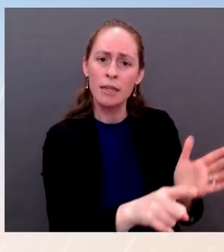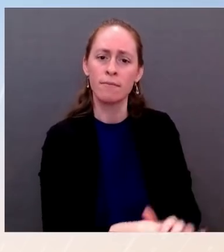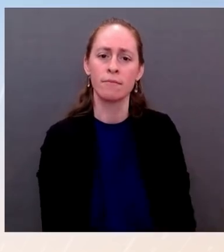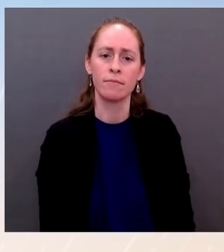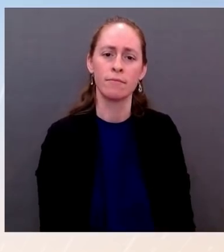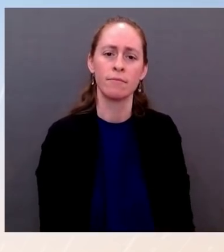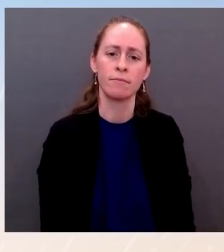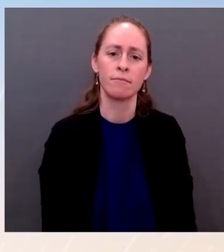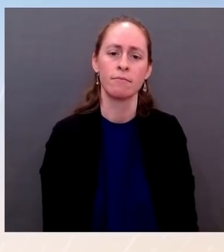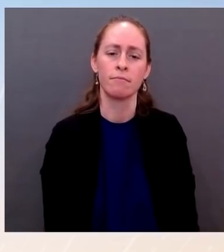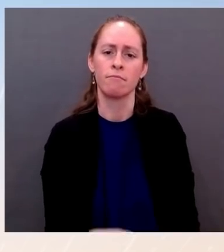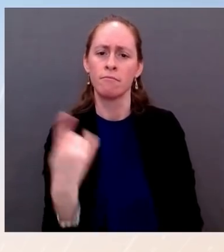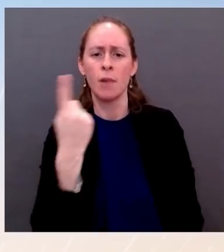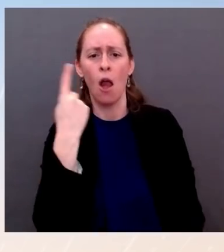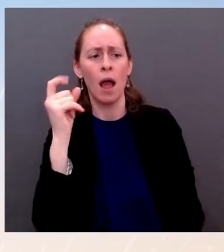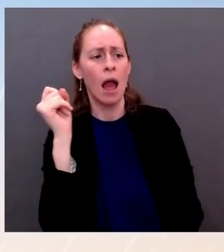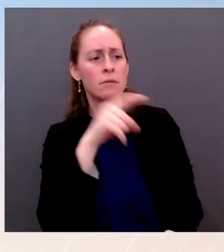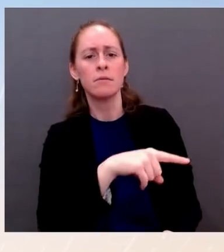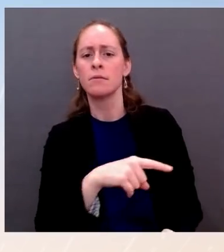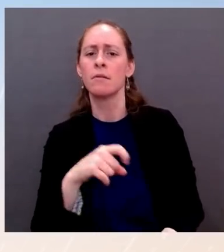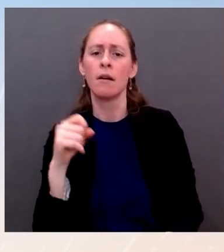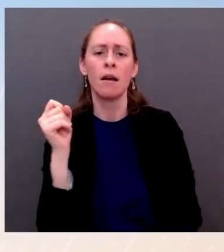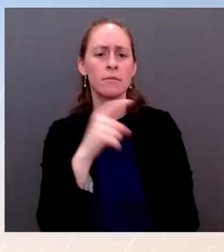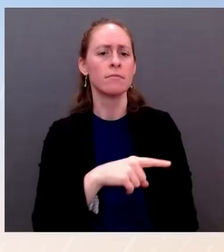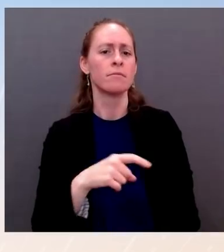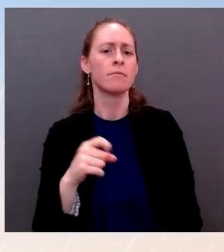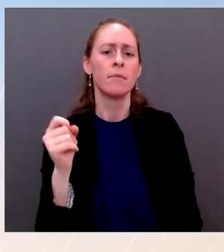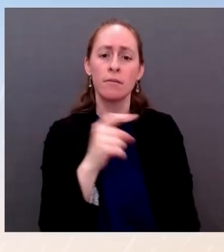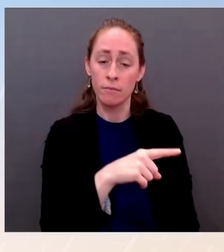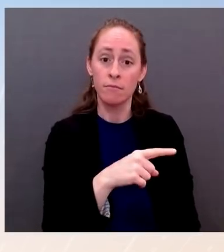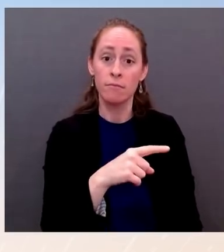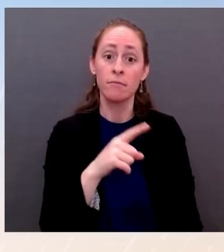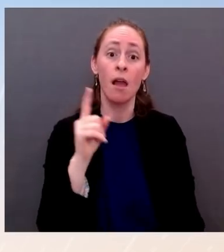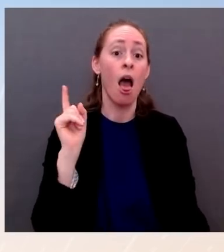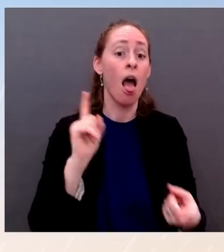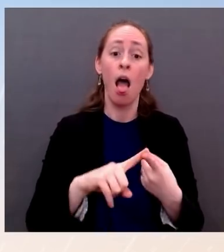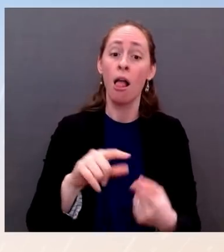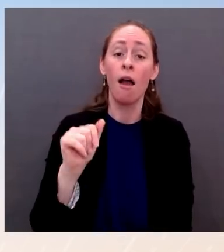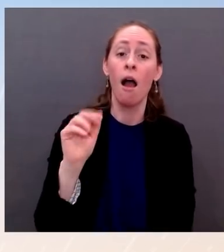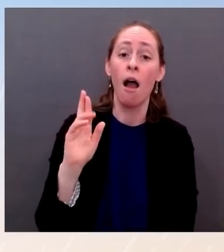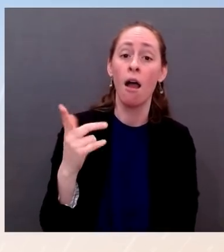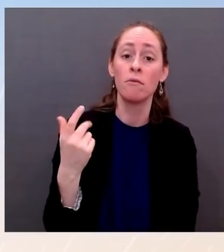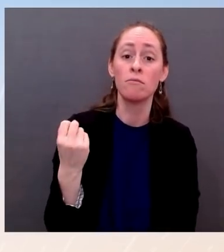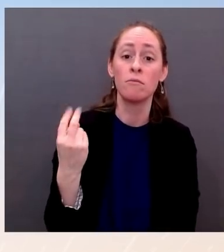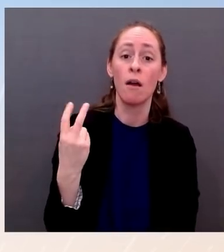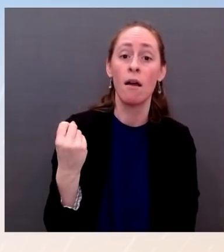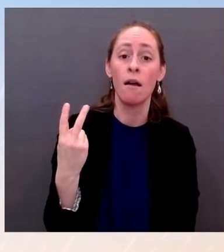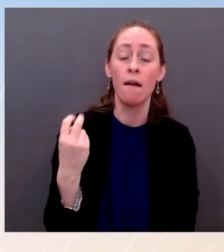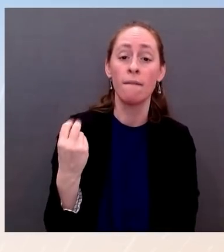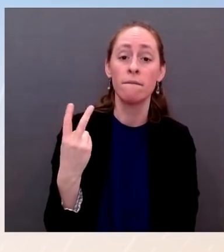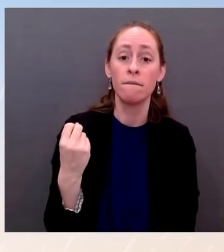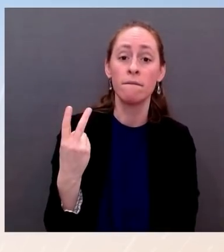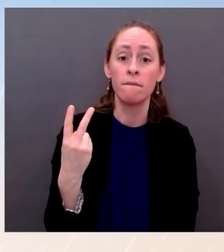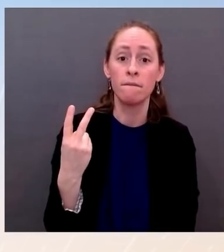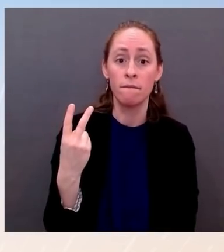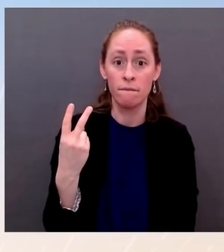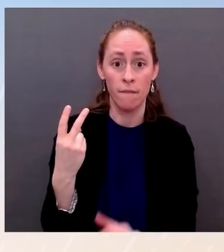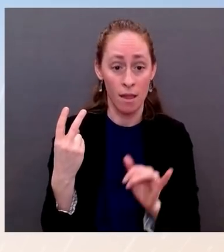So, reporting that suggests otherwise is incorrect. That is the -- that is the state of play that happened last summer. Go ahead.